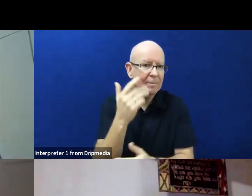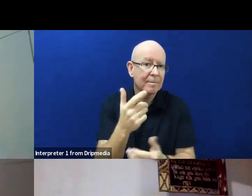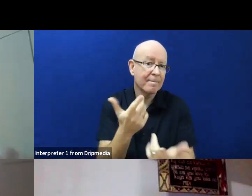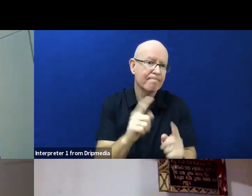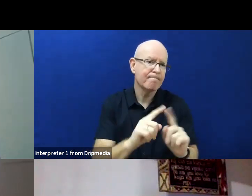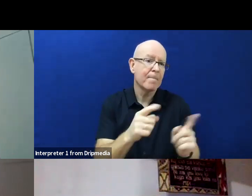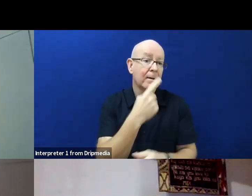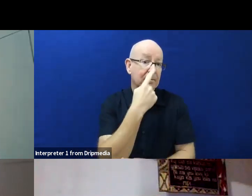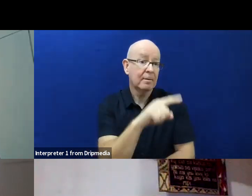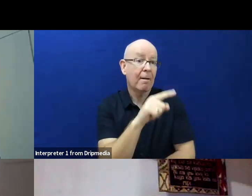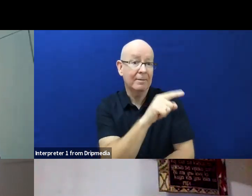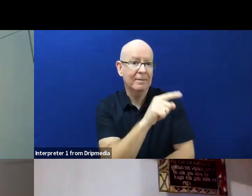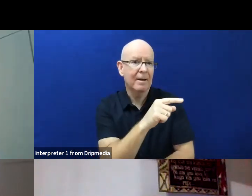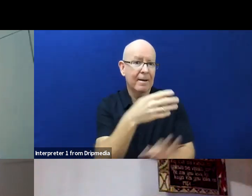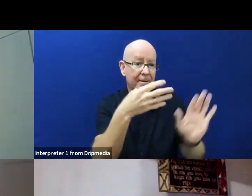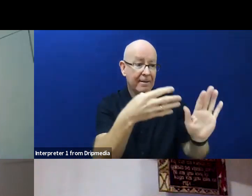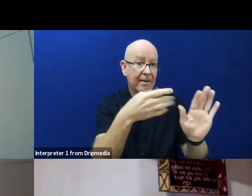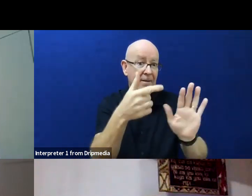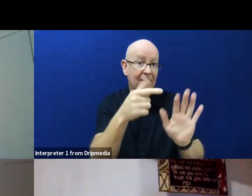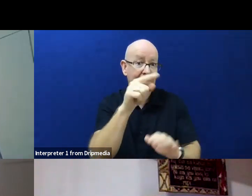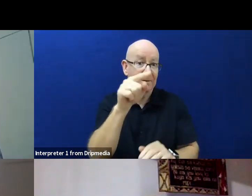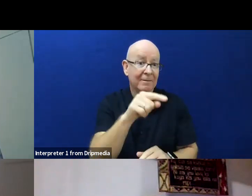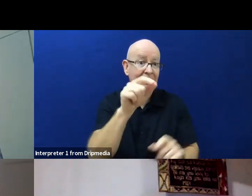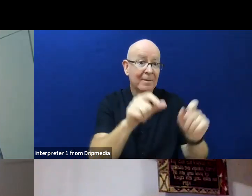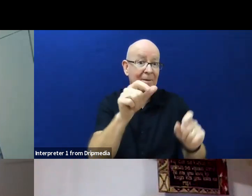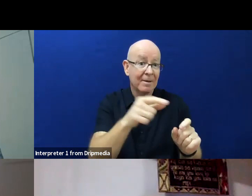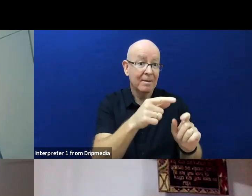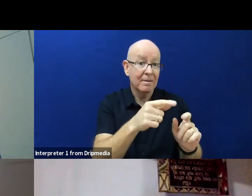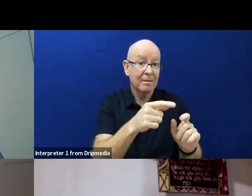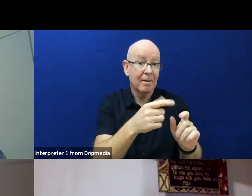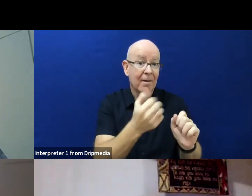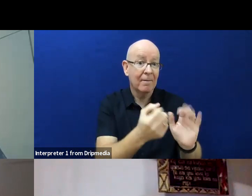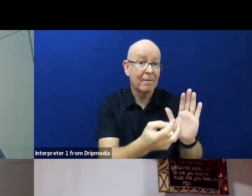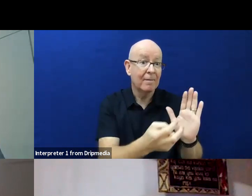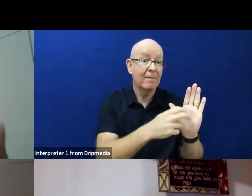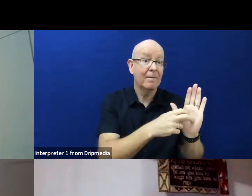it is attached to the poverty assistance schemes. So what we are promoting is really a combination